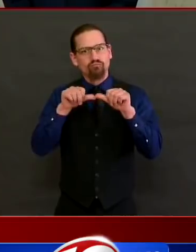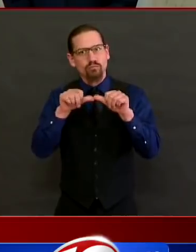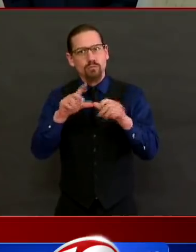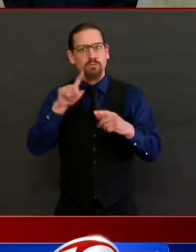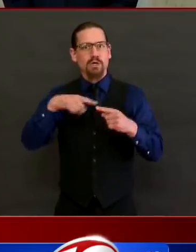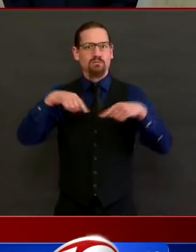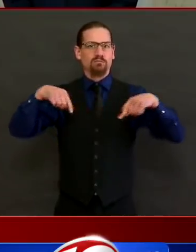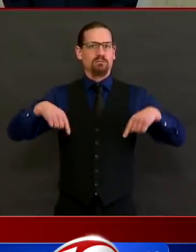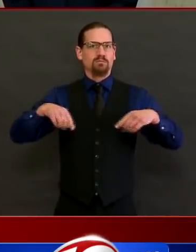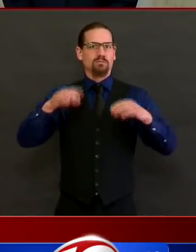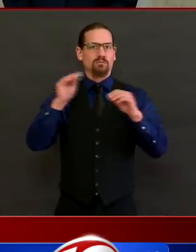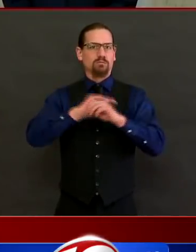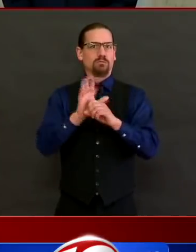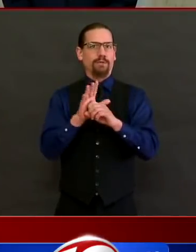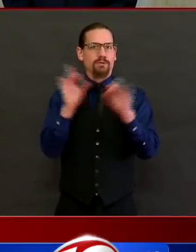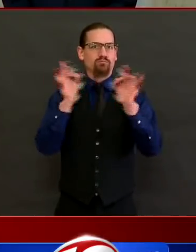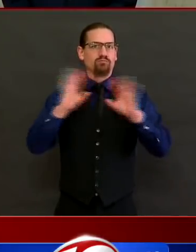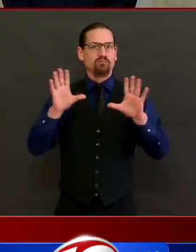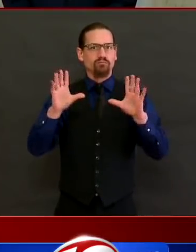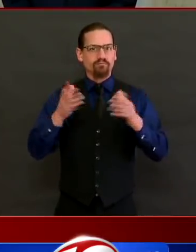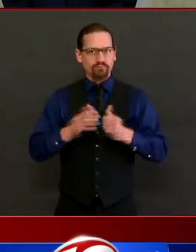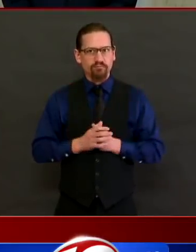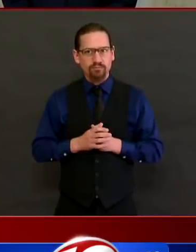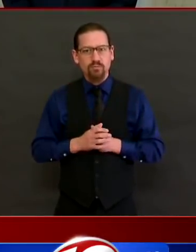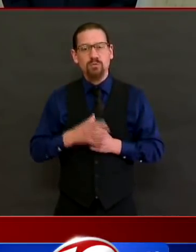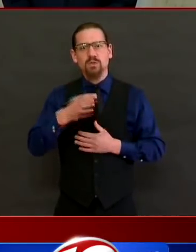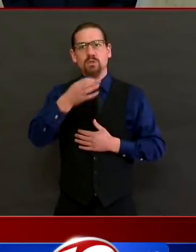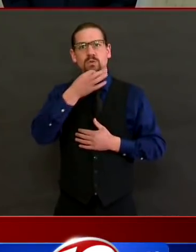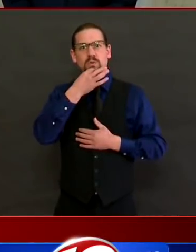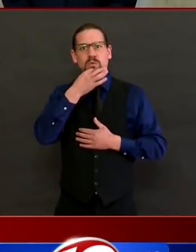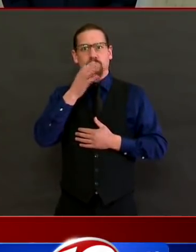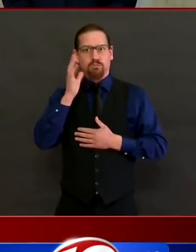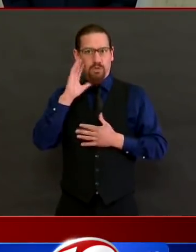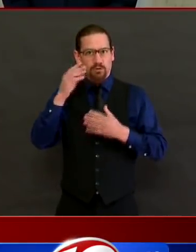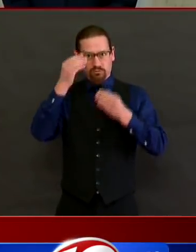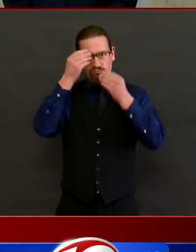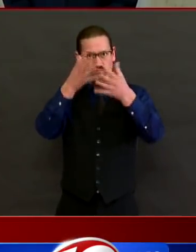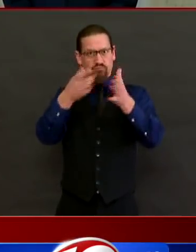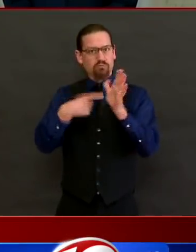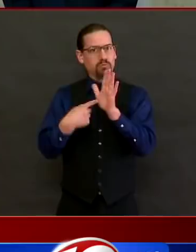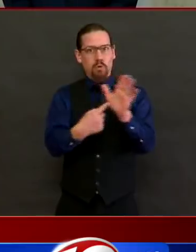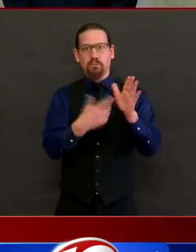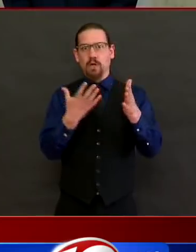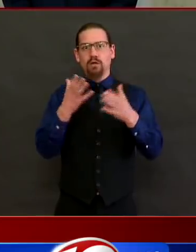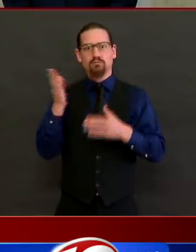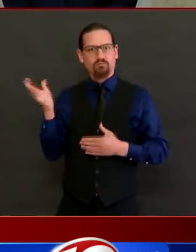HAS TESTS BACK SO THAT WE CAN KEEP OURSELVES SAFE AND HEALTHY AS WE DEAL WITH THE CORONAVIRUS.